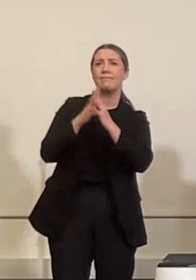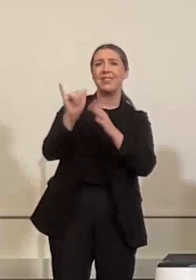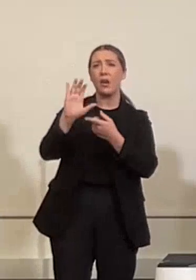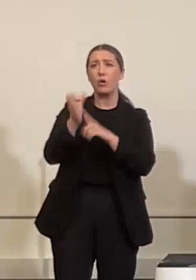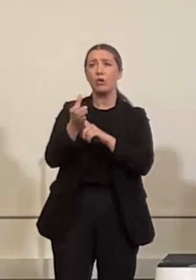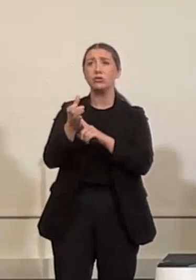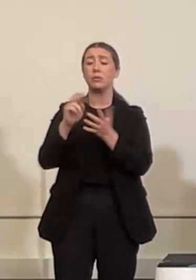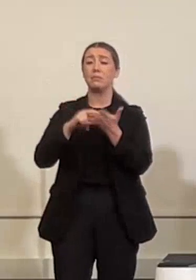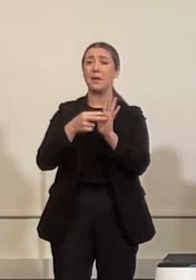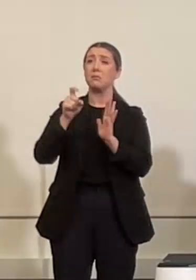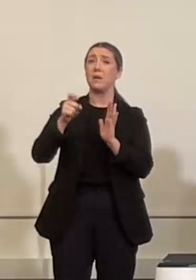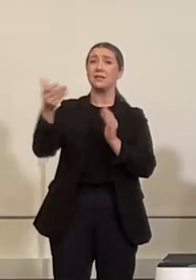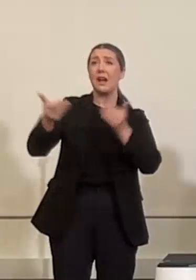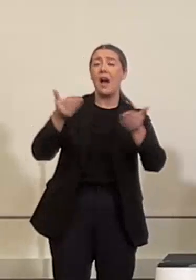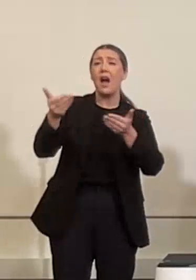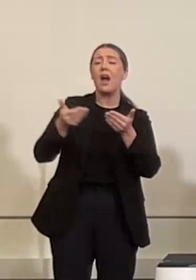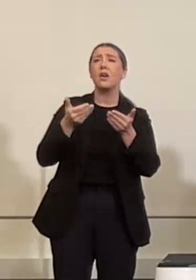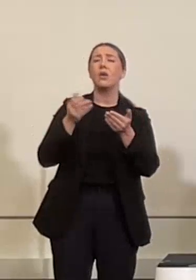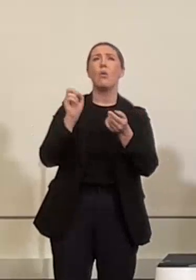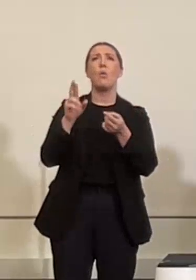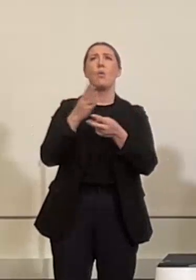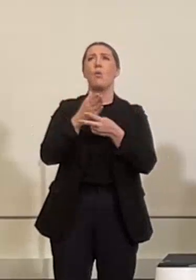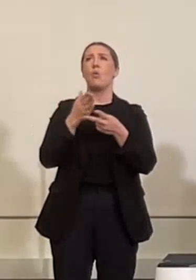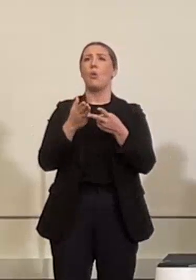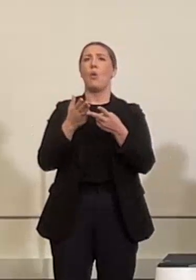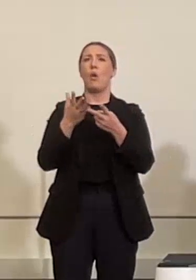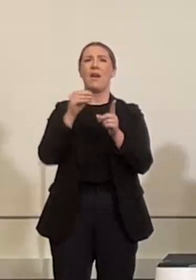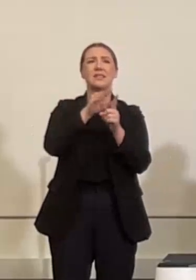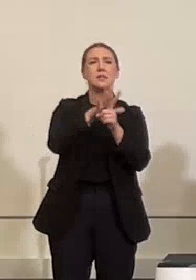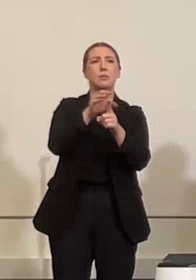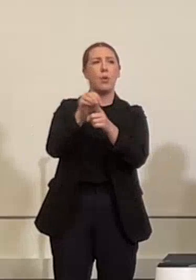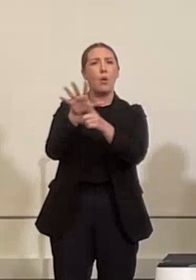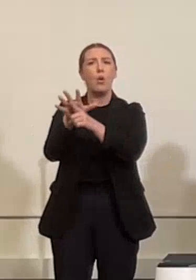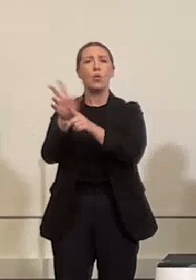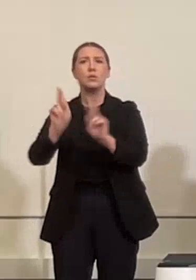hiring them or you know, getting people exposure to people with